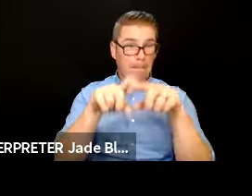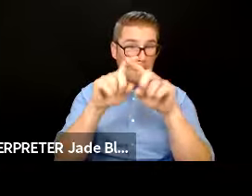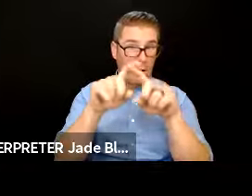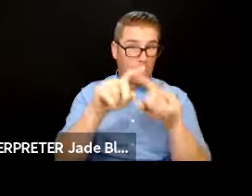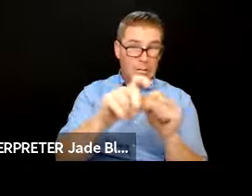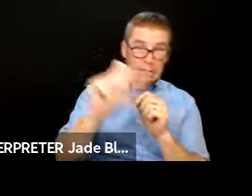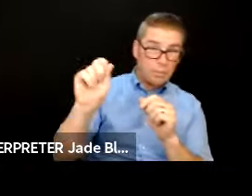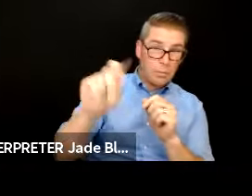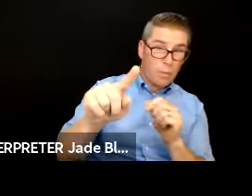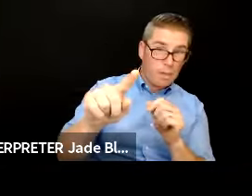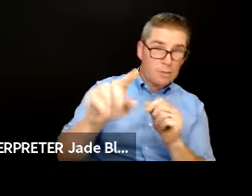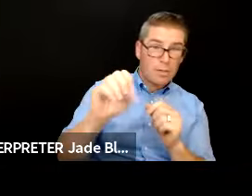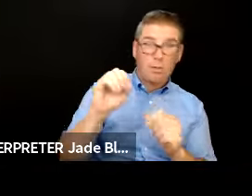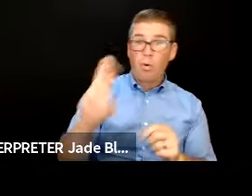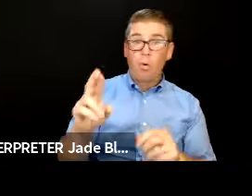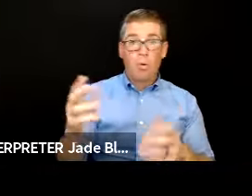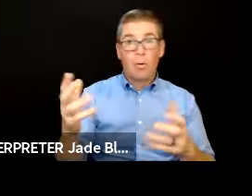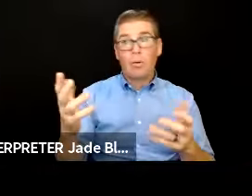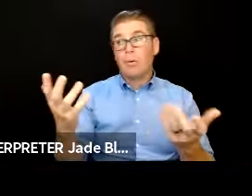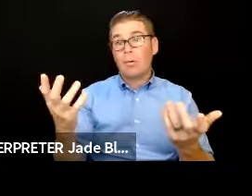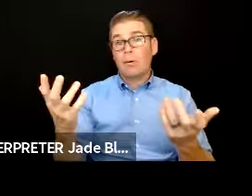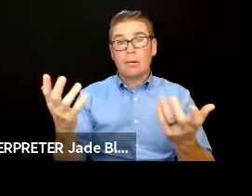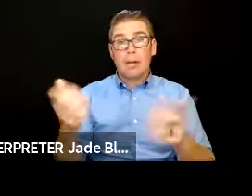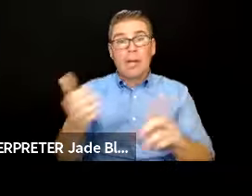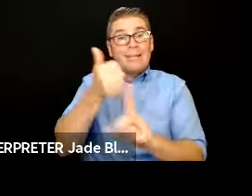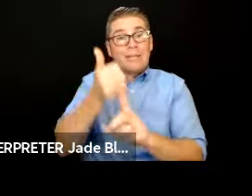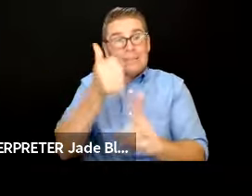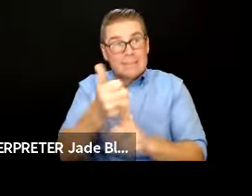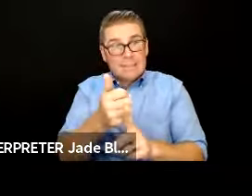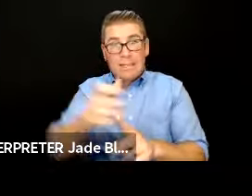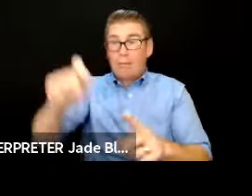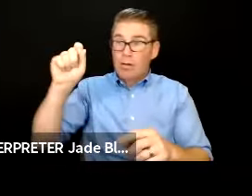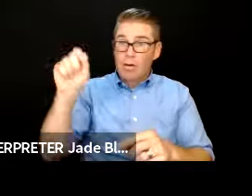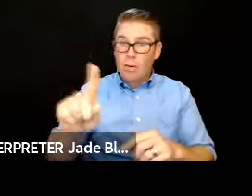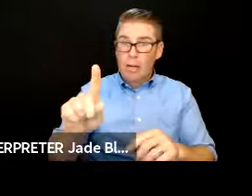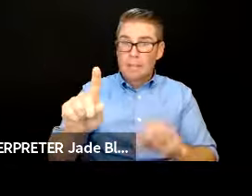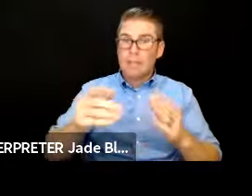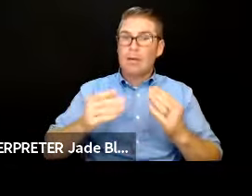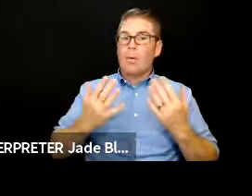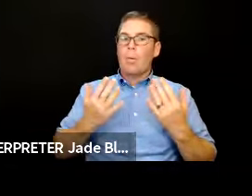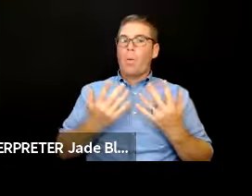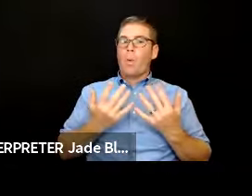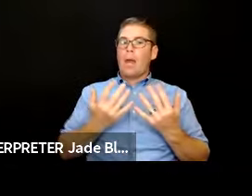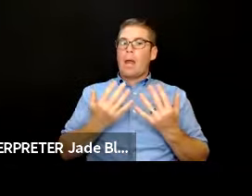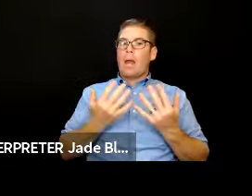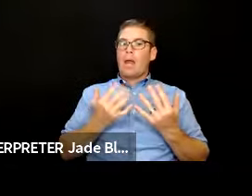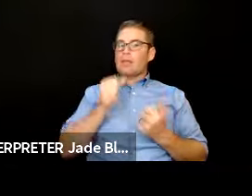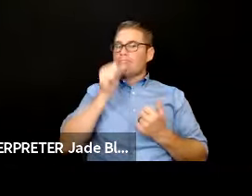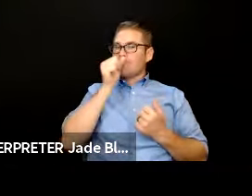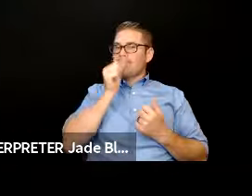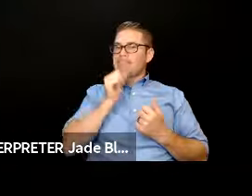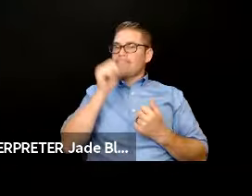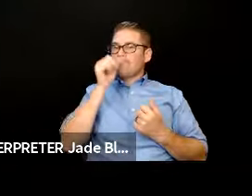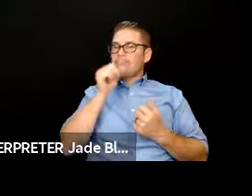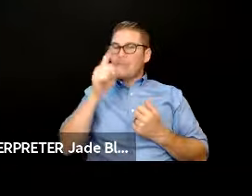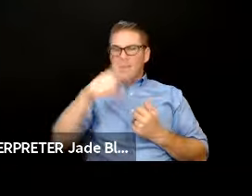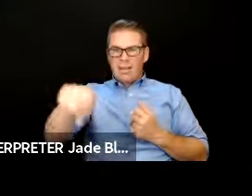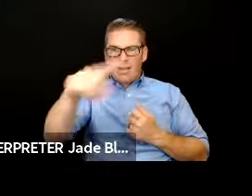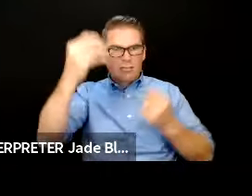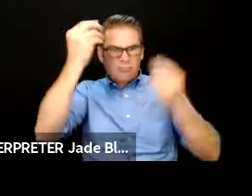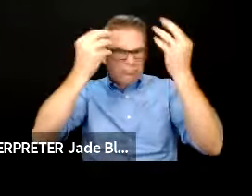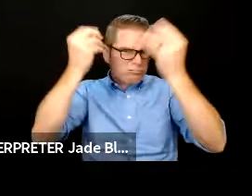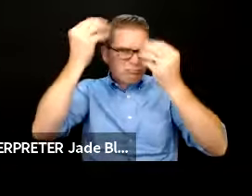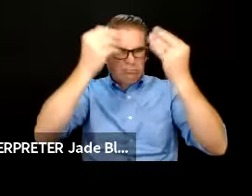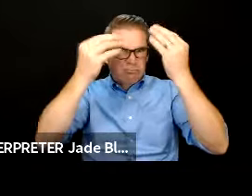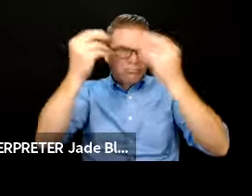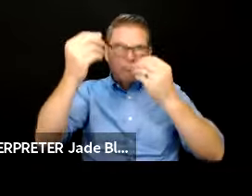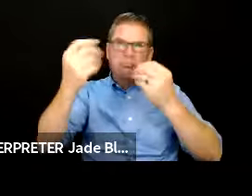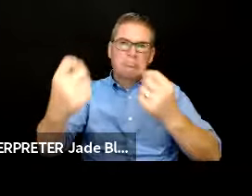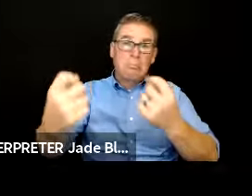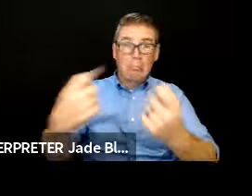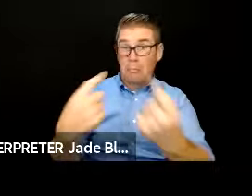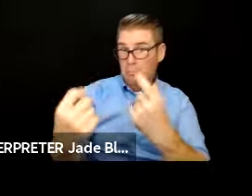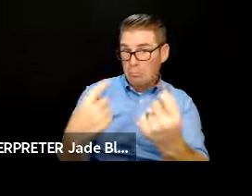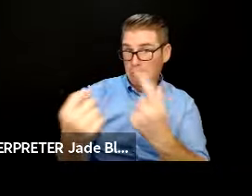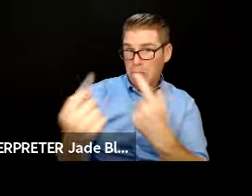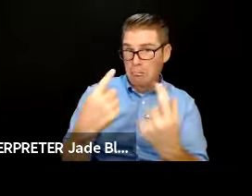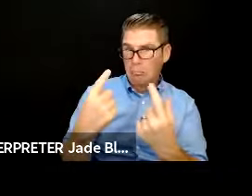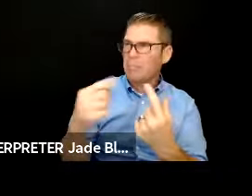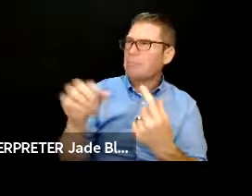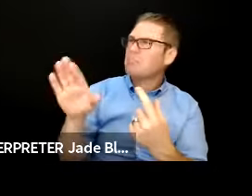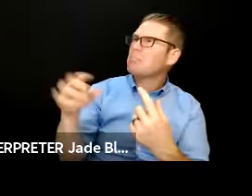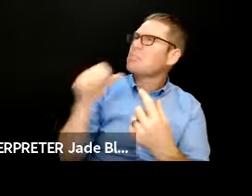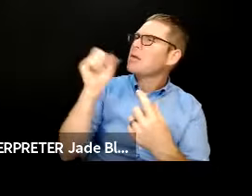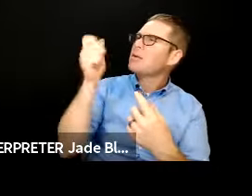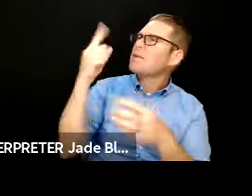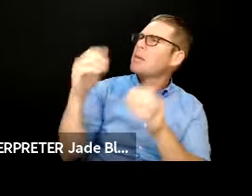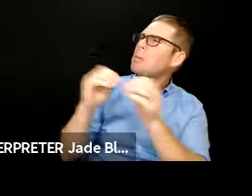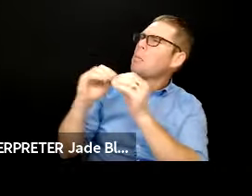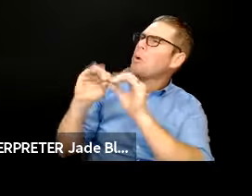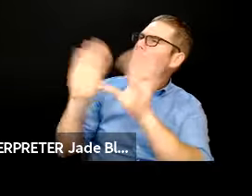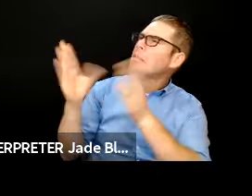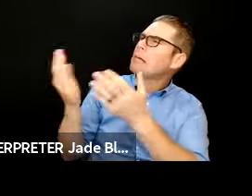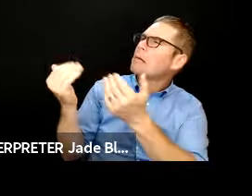Now, I had said having those intentional questions imbedded in your slides but also pausing